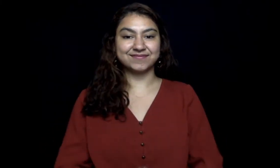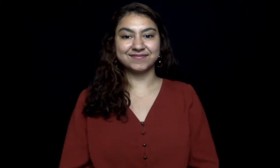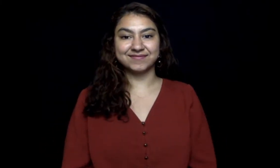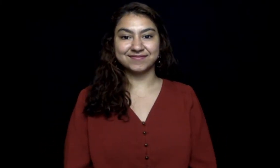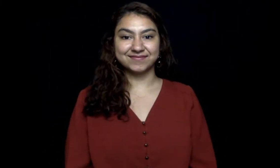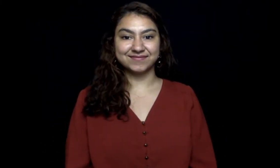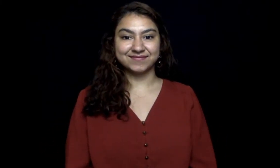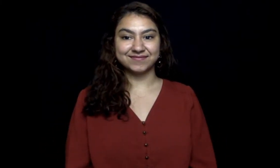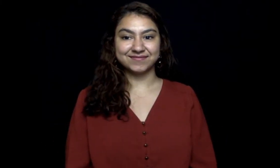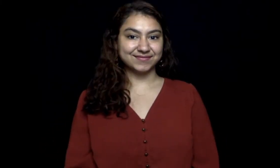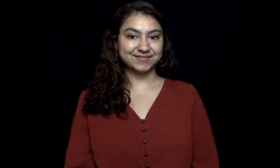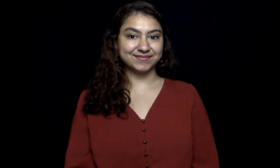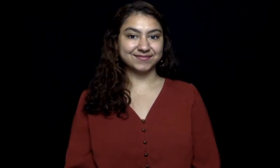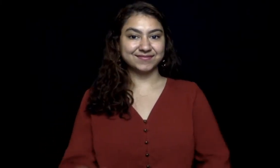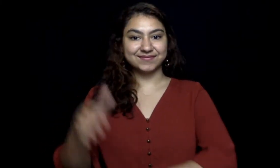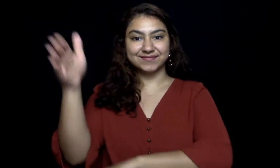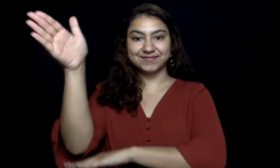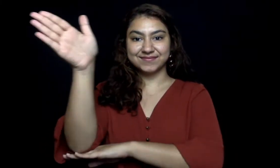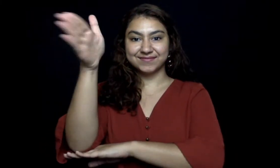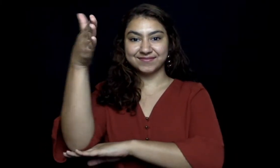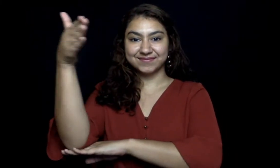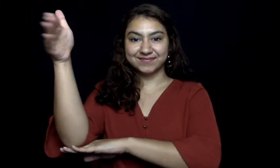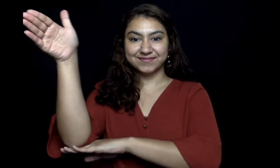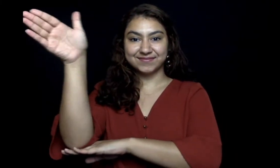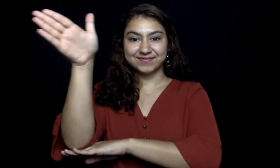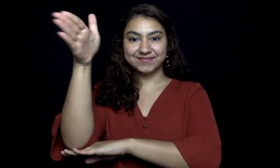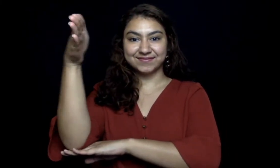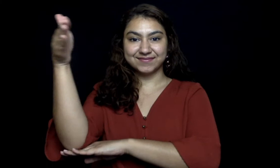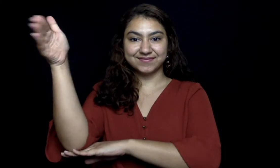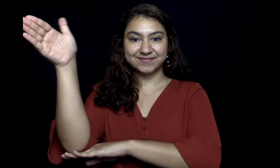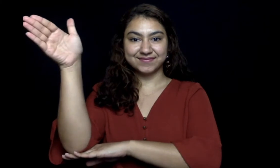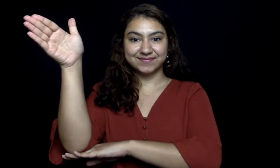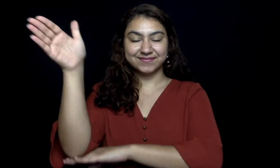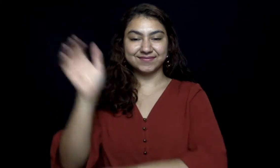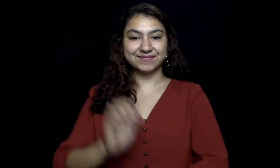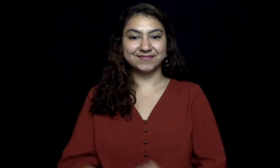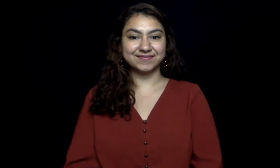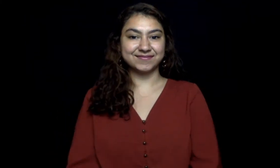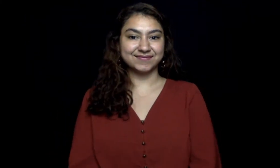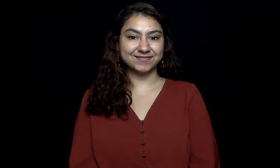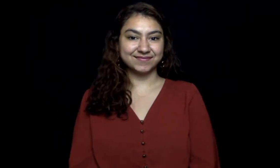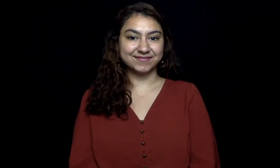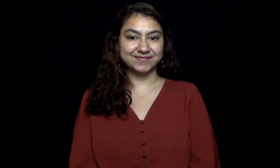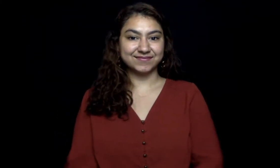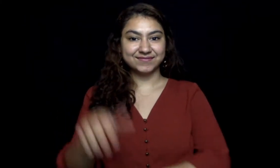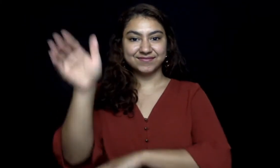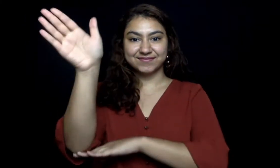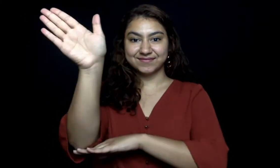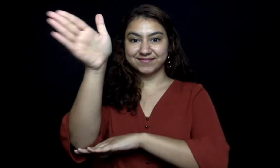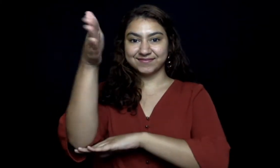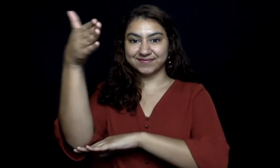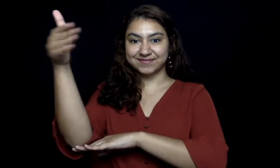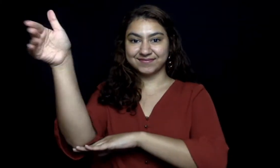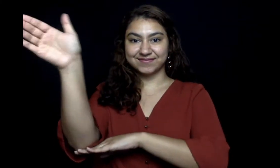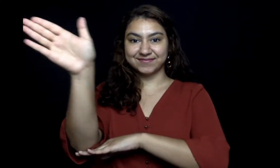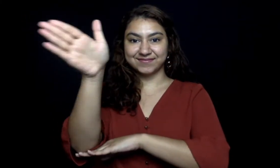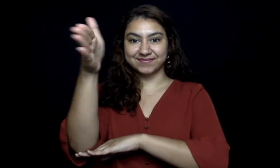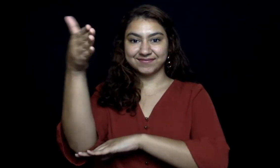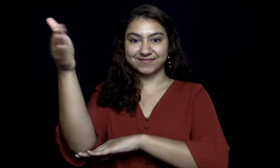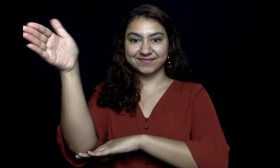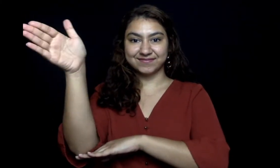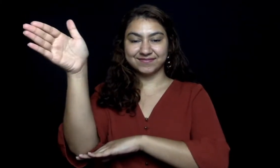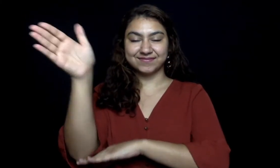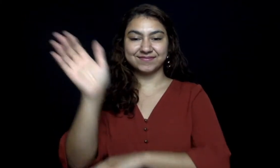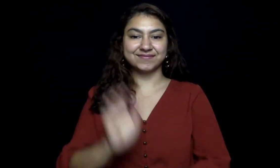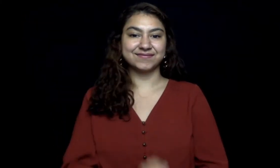Flag